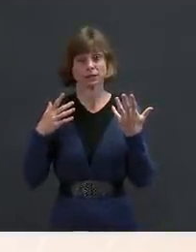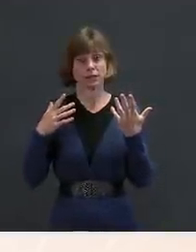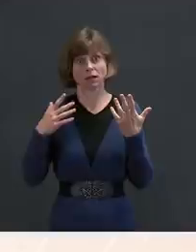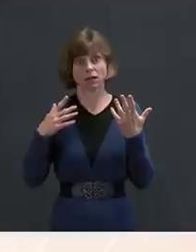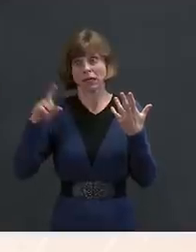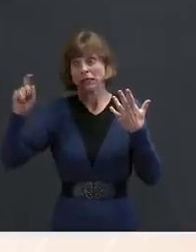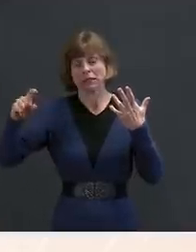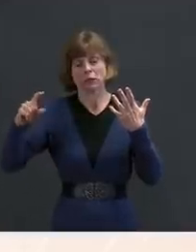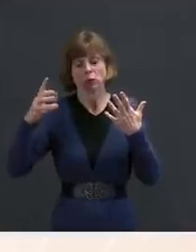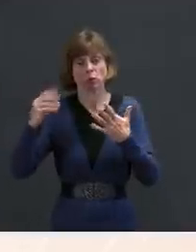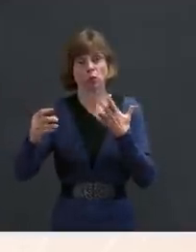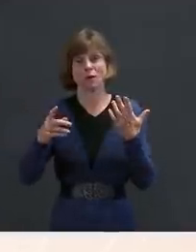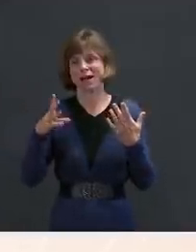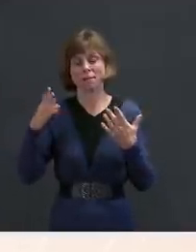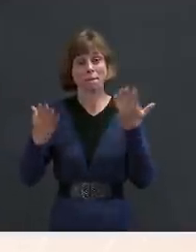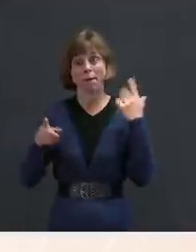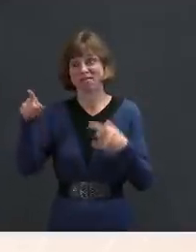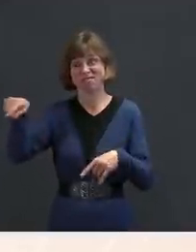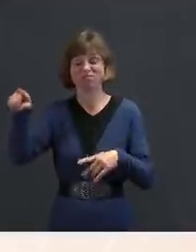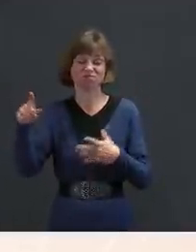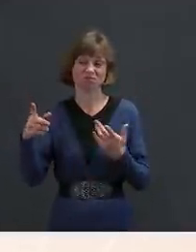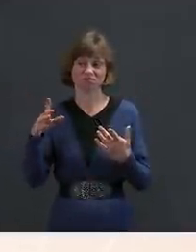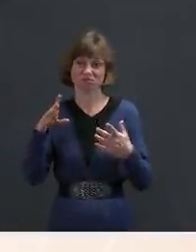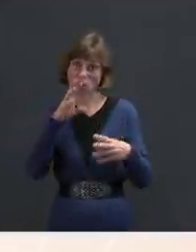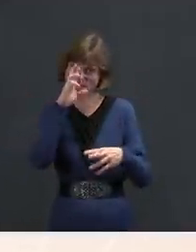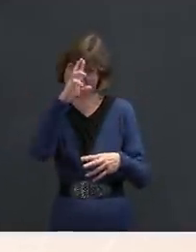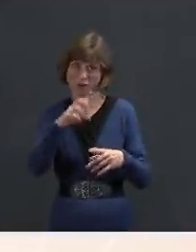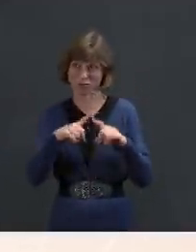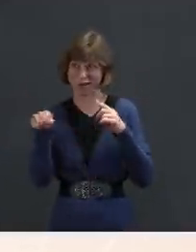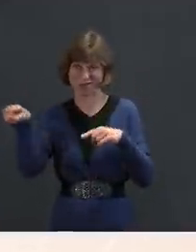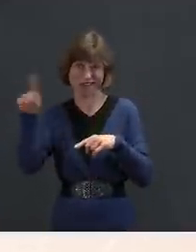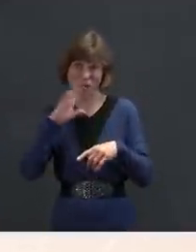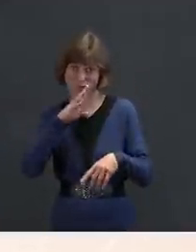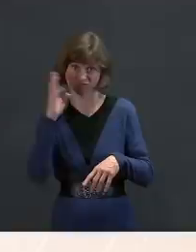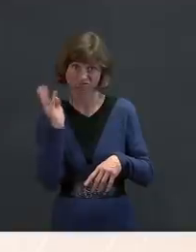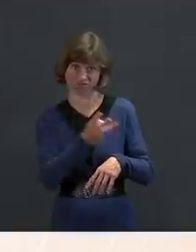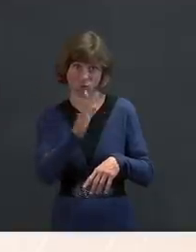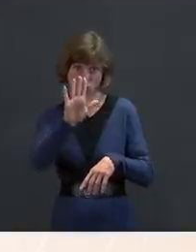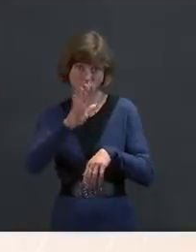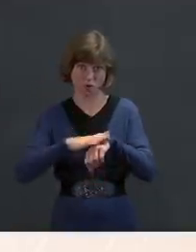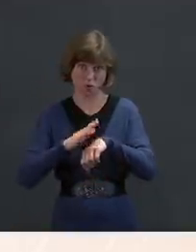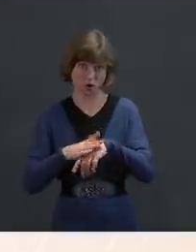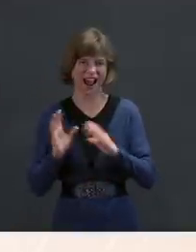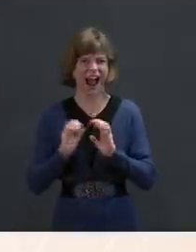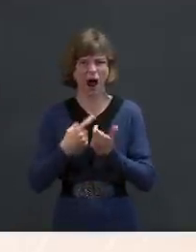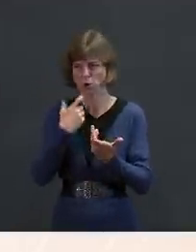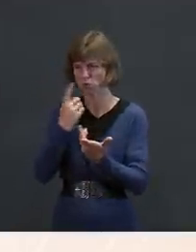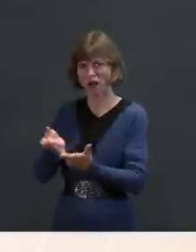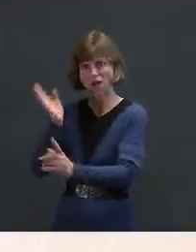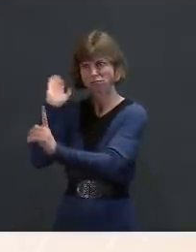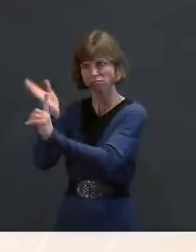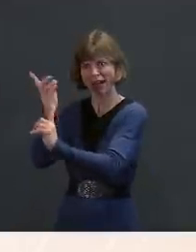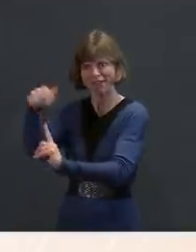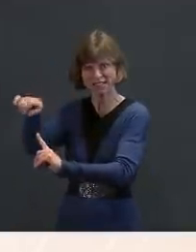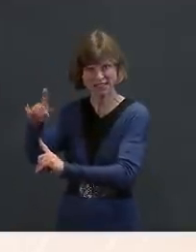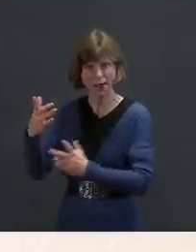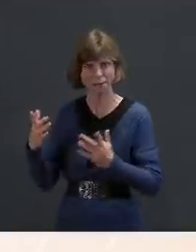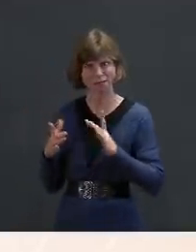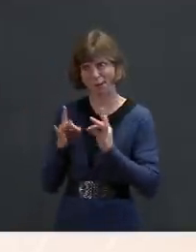to "please don't come now"? What are you doing to convey the message to them? Secretary Mayorkas: So a multi-part answer, if I may.